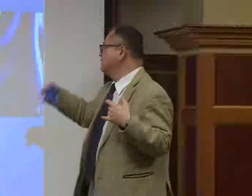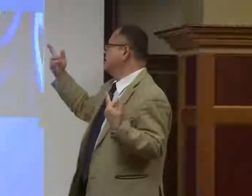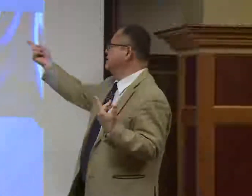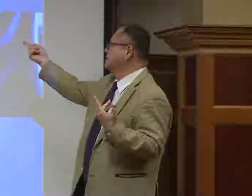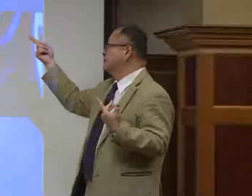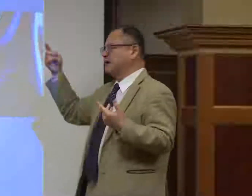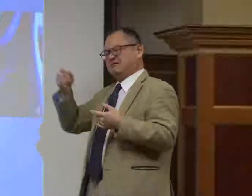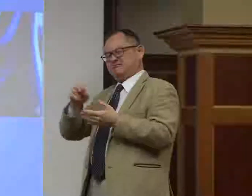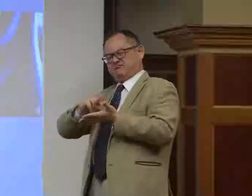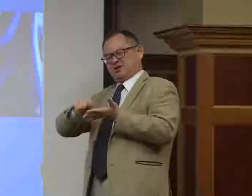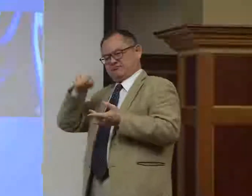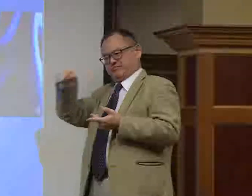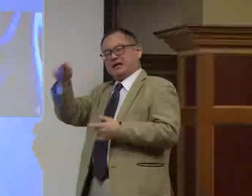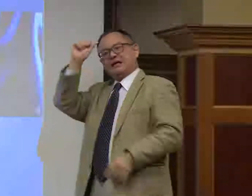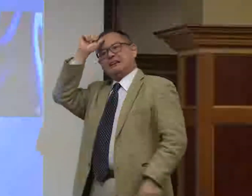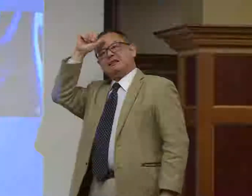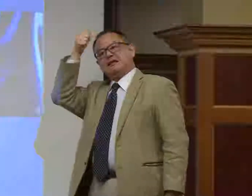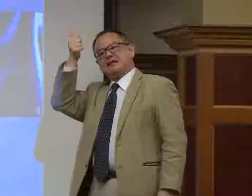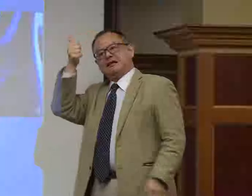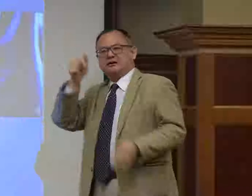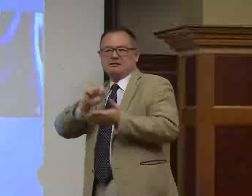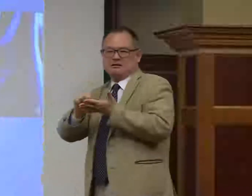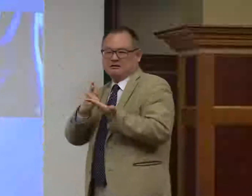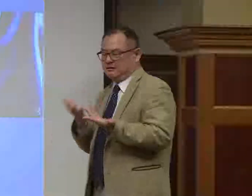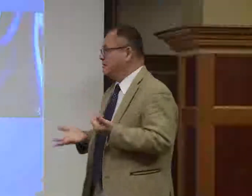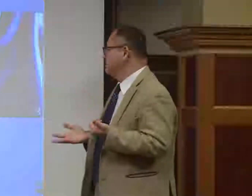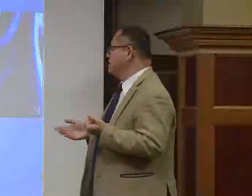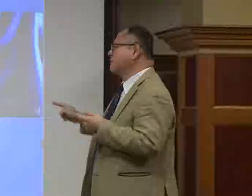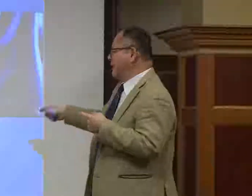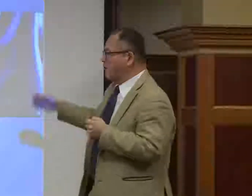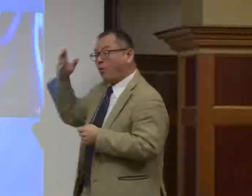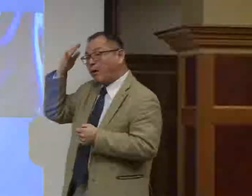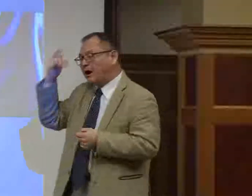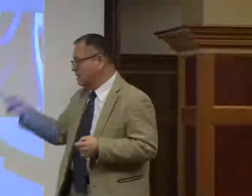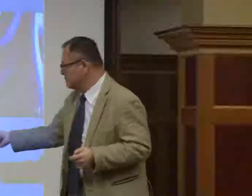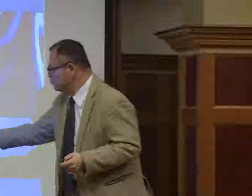One is for work in India,